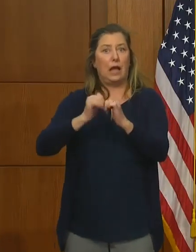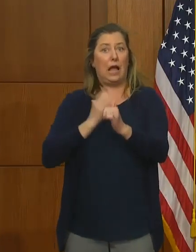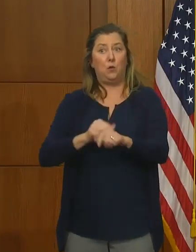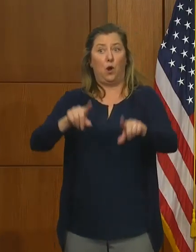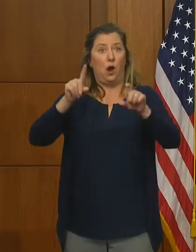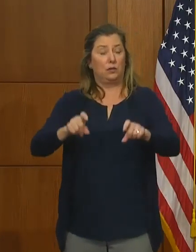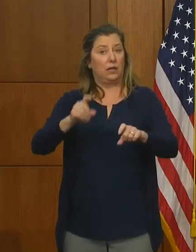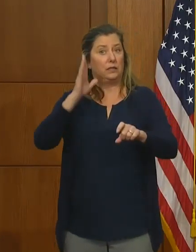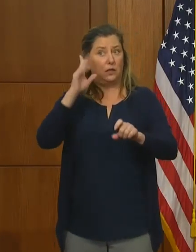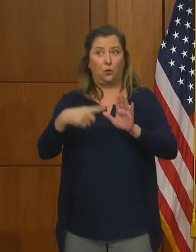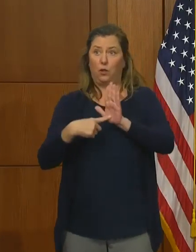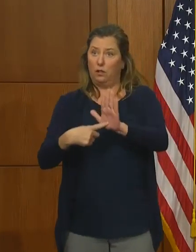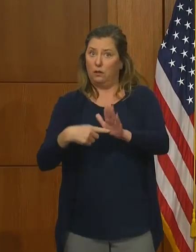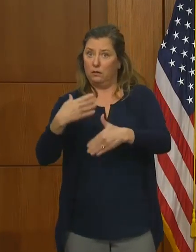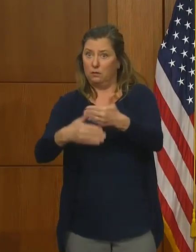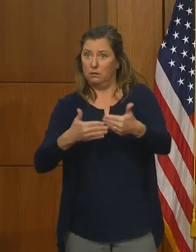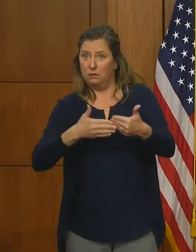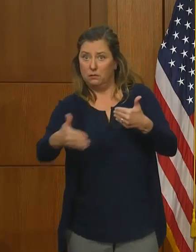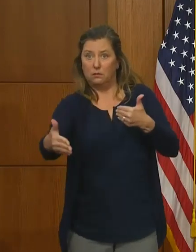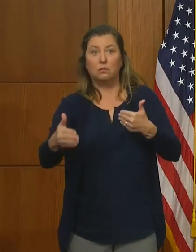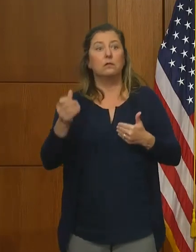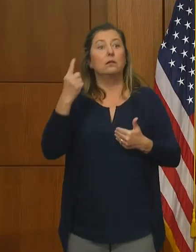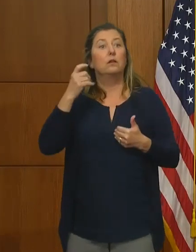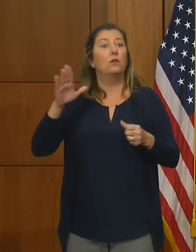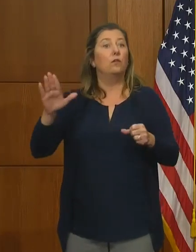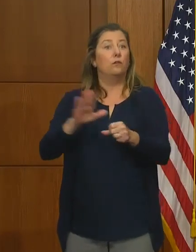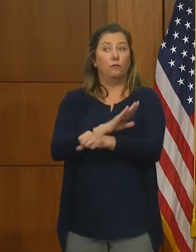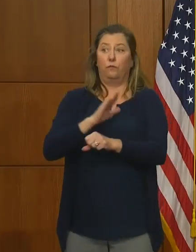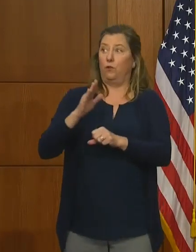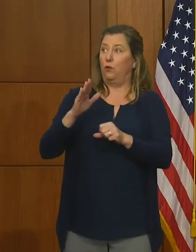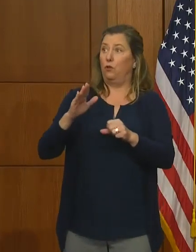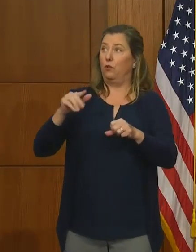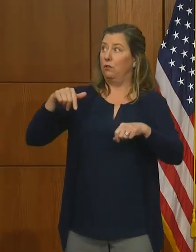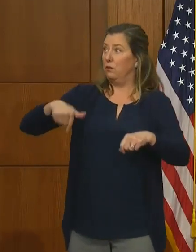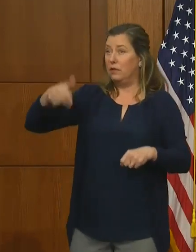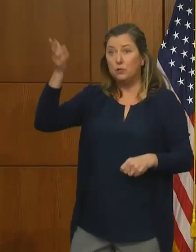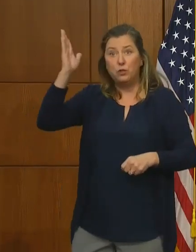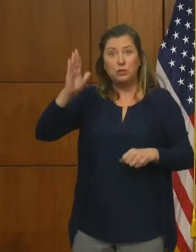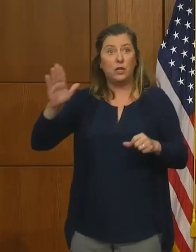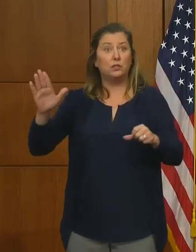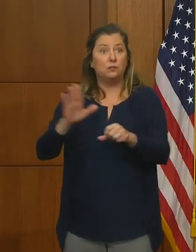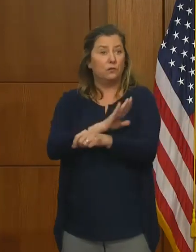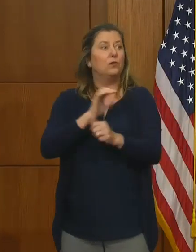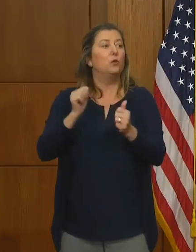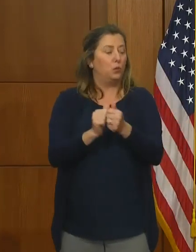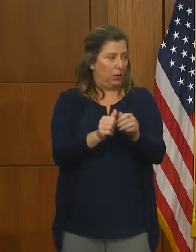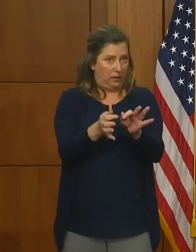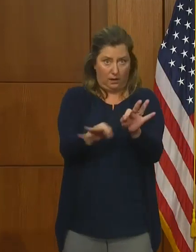DEEPER DIVE ON HOW WE ARE RAMPING UP OUR TEST. WE WILL